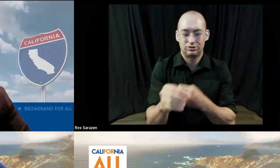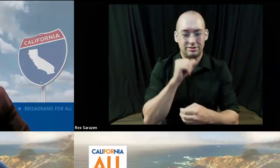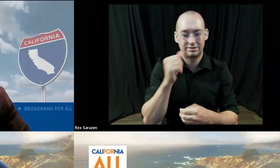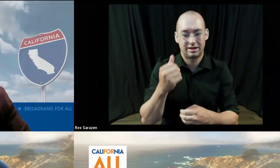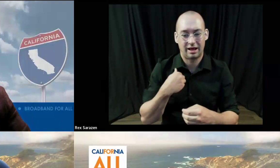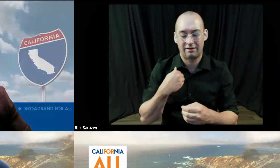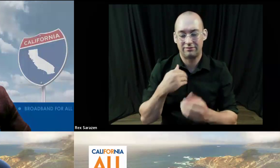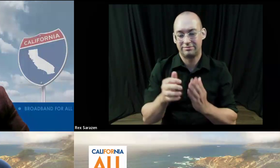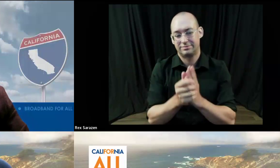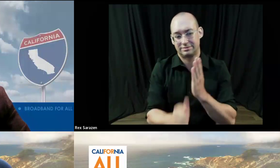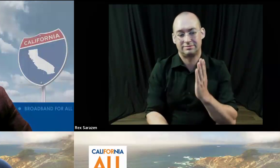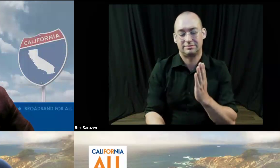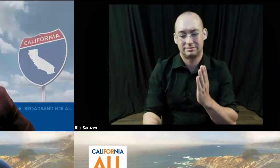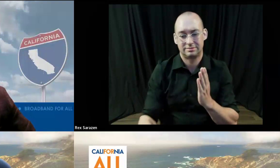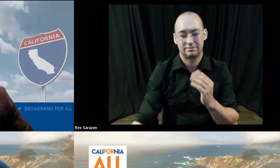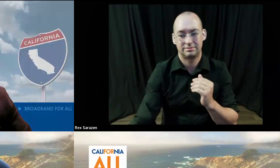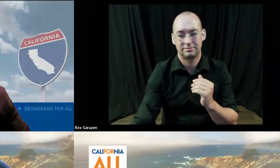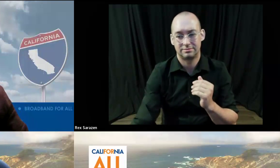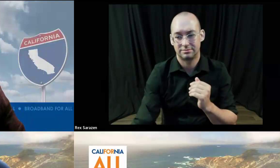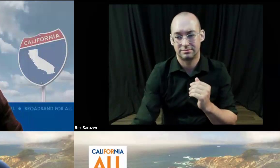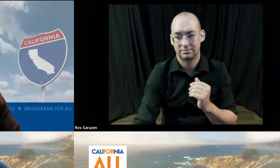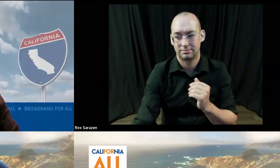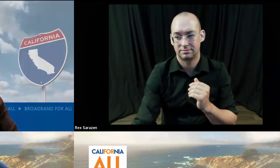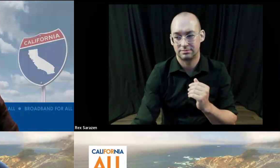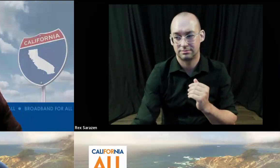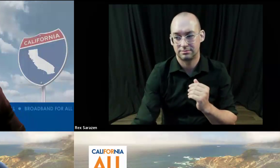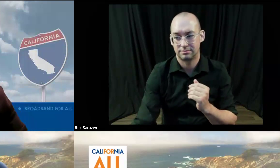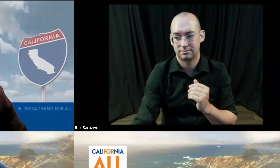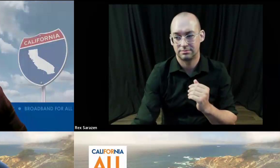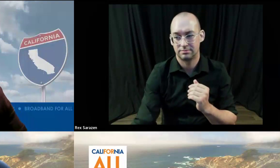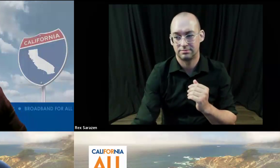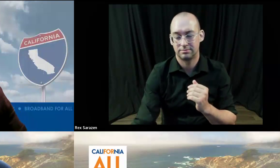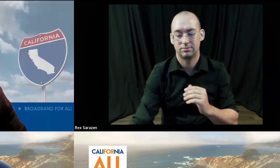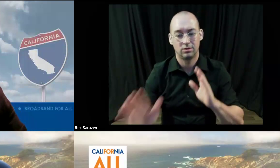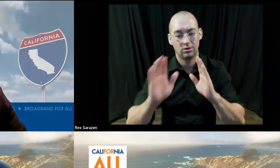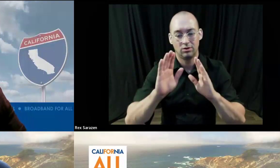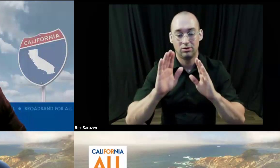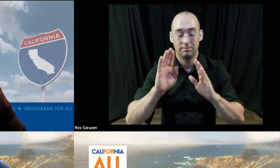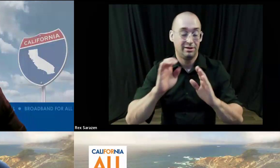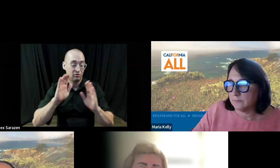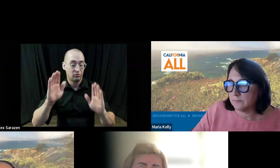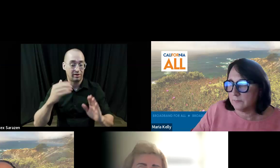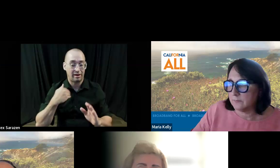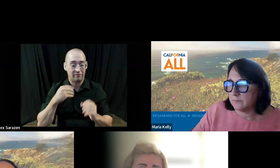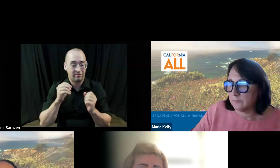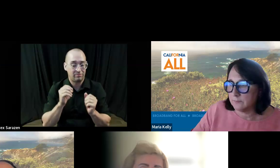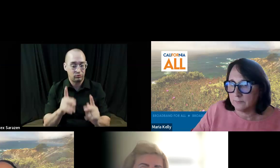work. It would be great to be able to have an opportunity to apply as even as a sub grantee